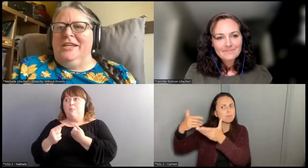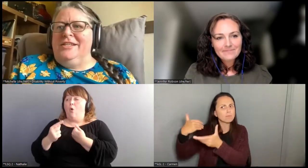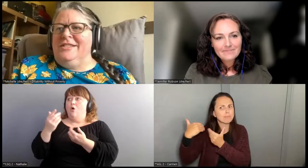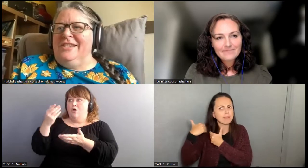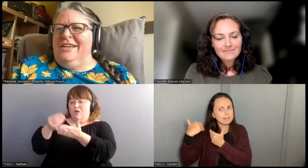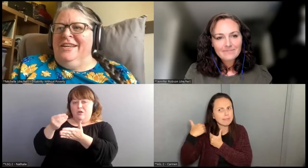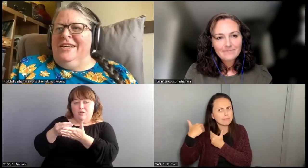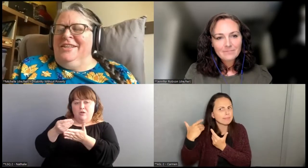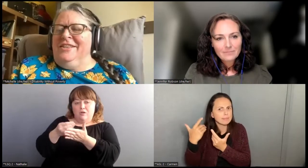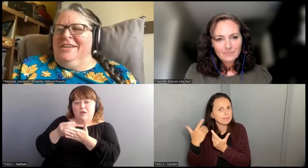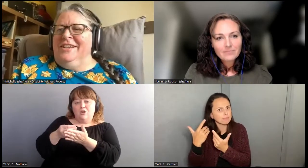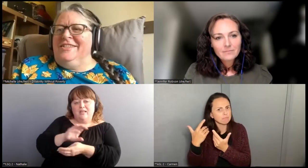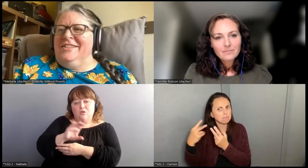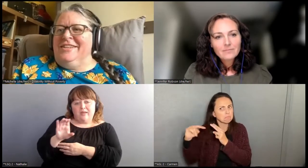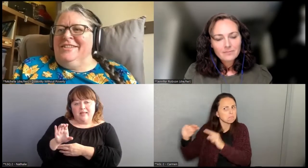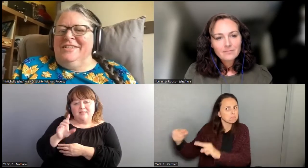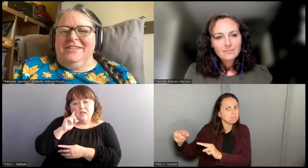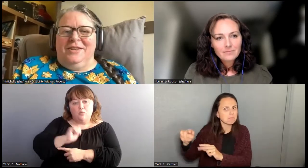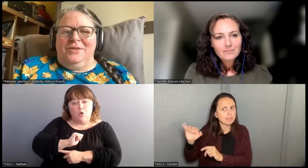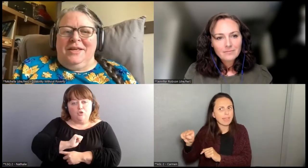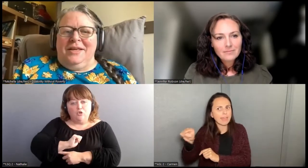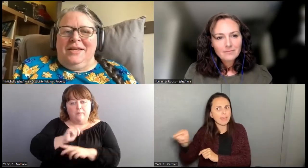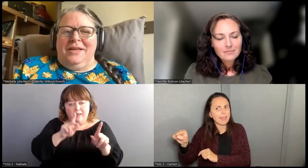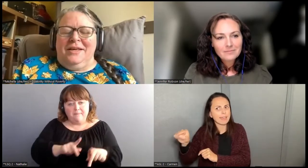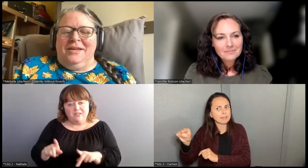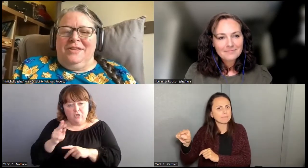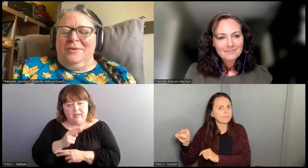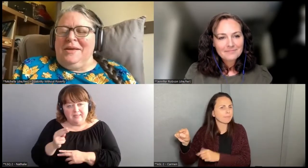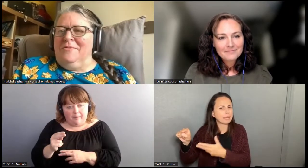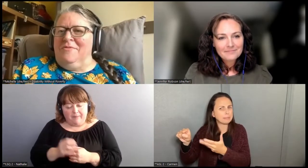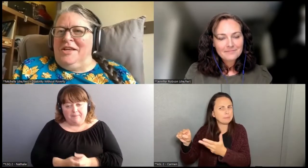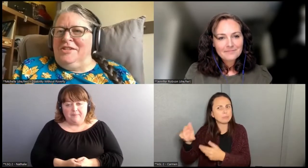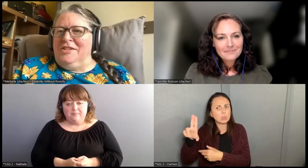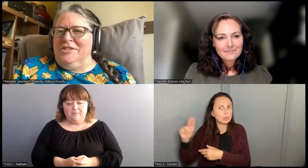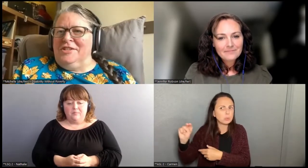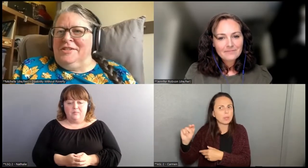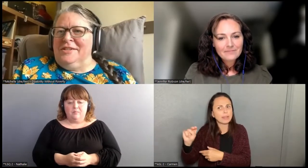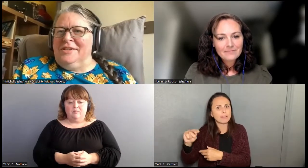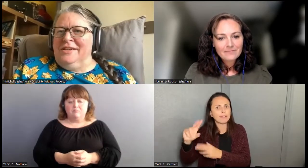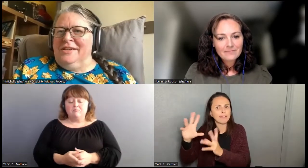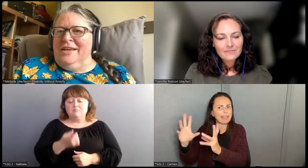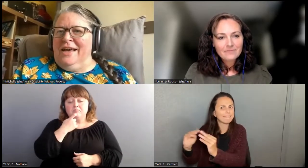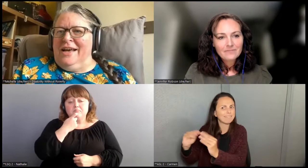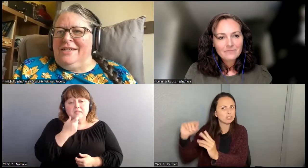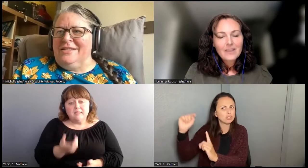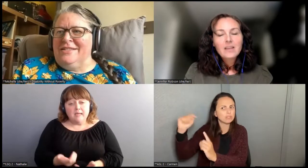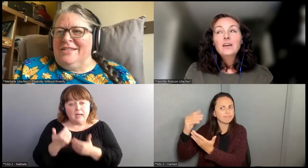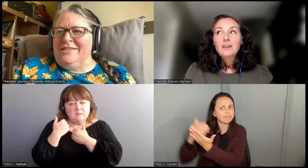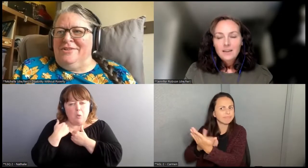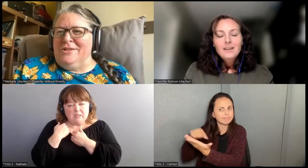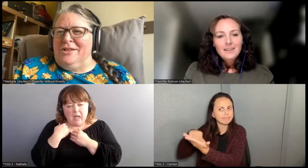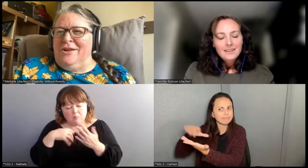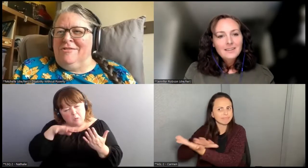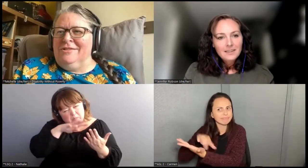AT THE -- THE U.N. CONVENTION AS THIS GOES ALONG?